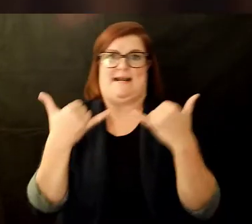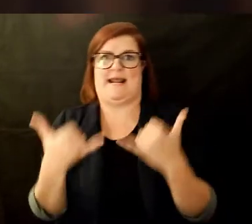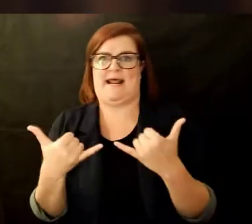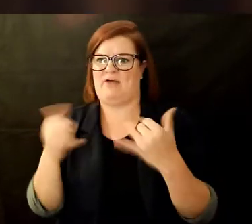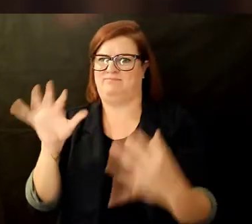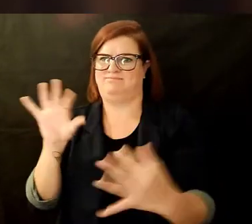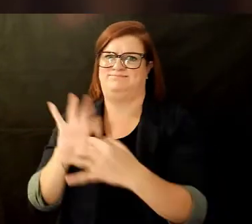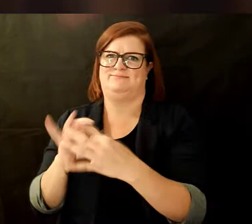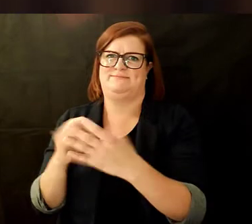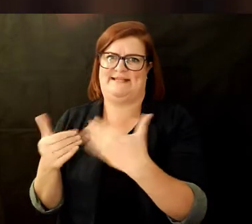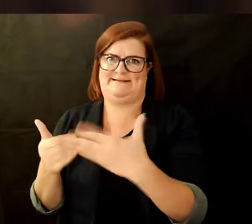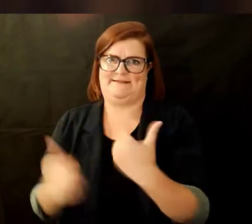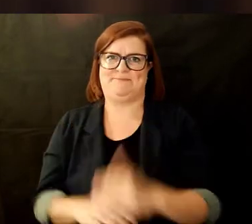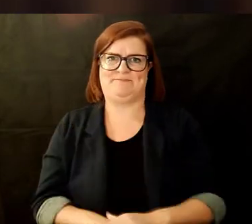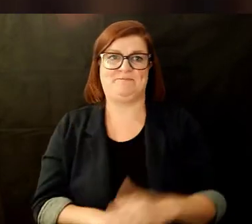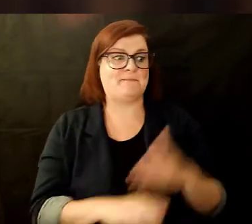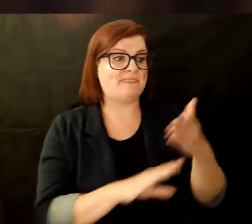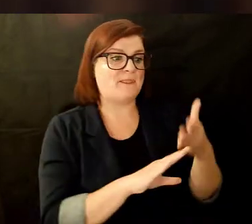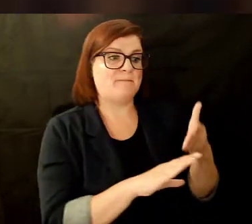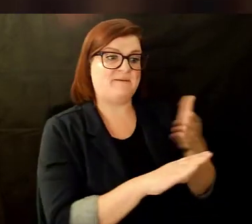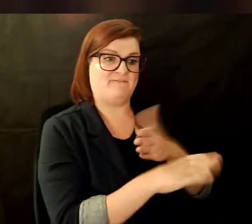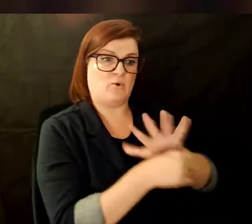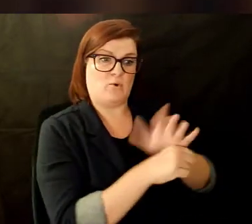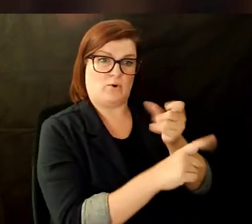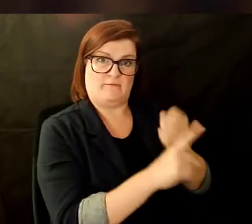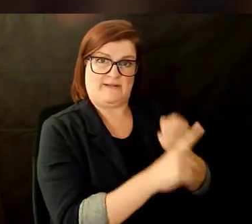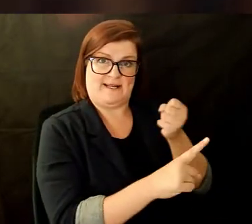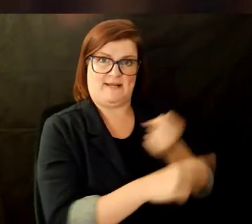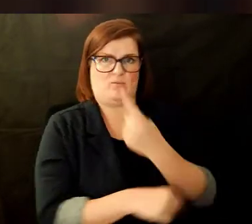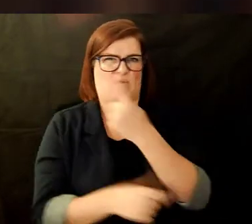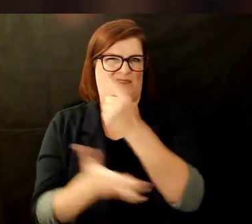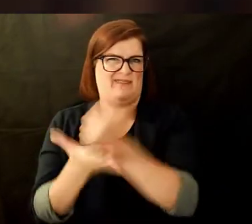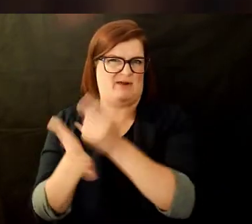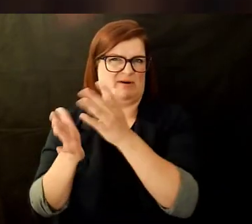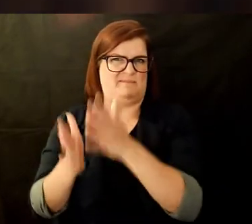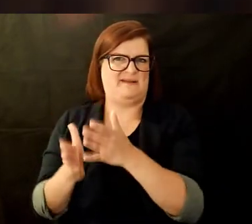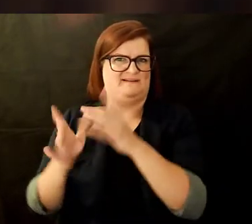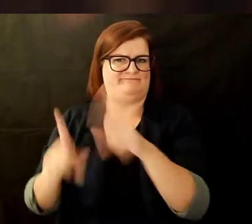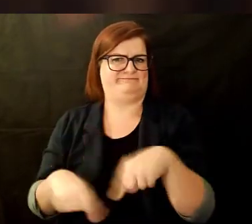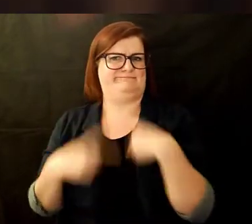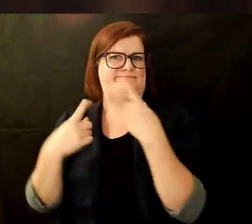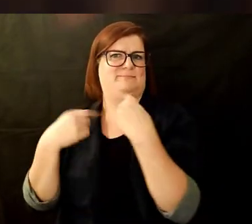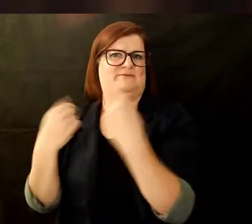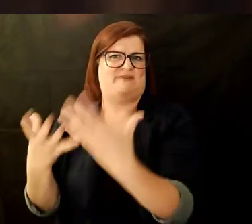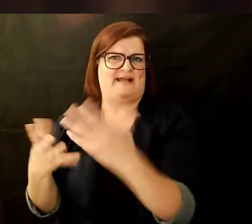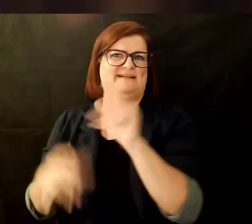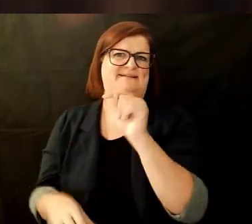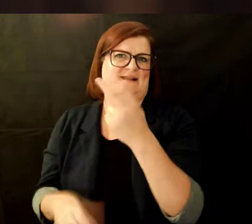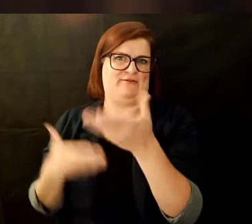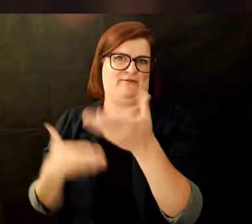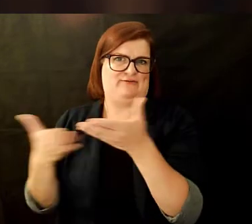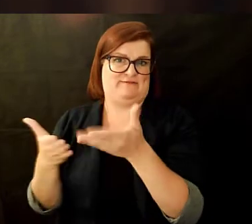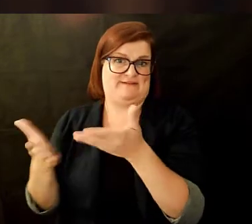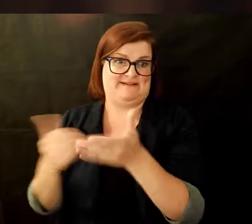So before COVID, we had one therapist who was doing telehealth services. After COVID, and within three days,